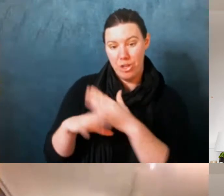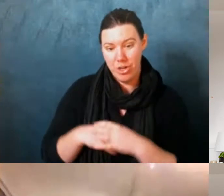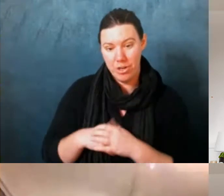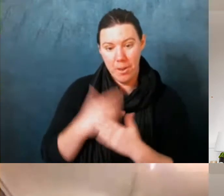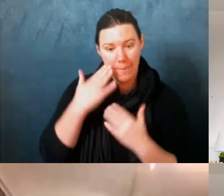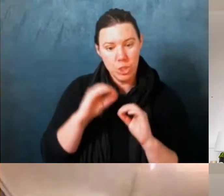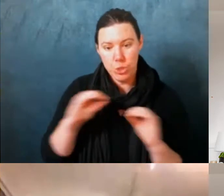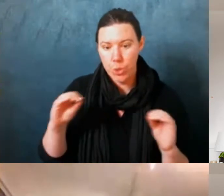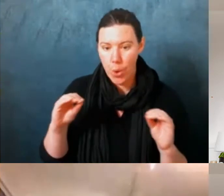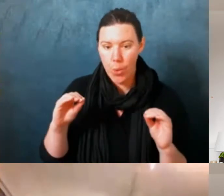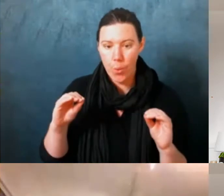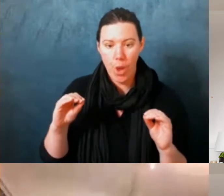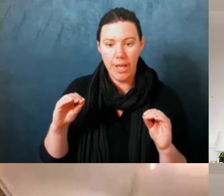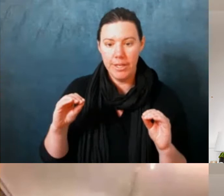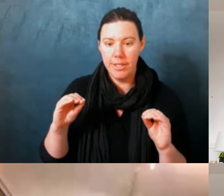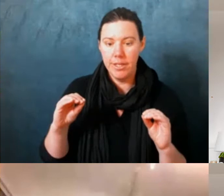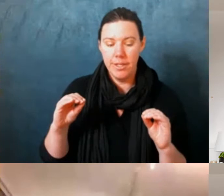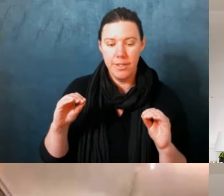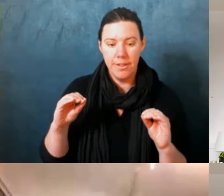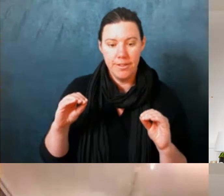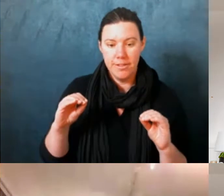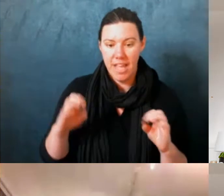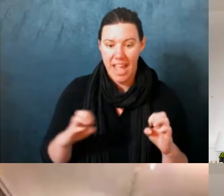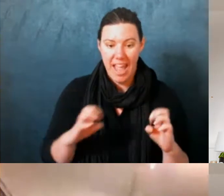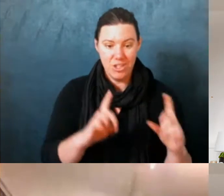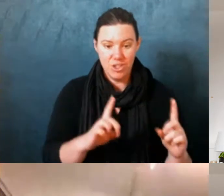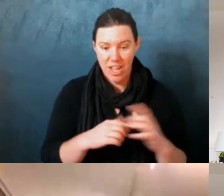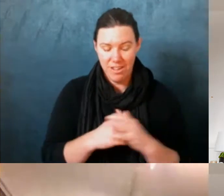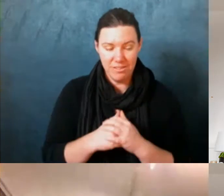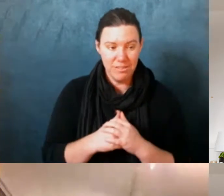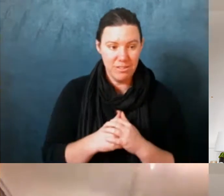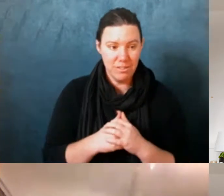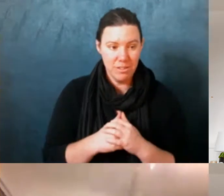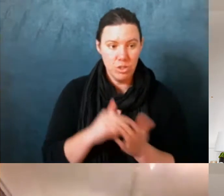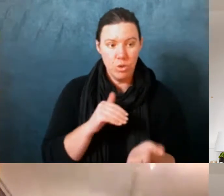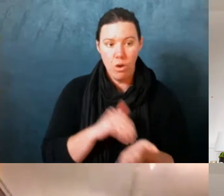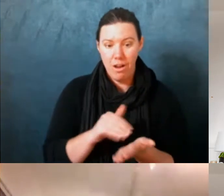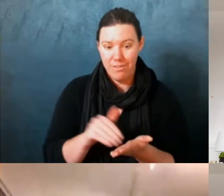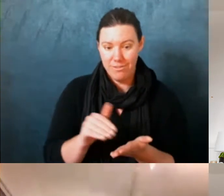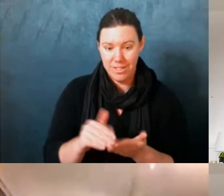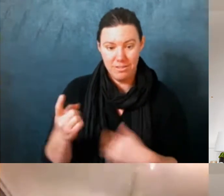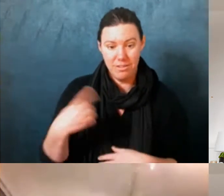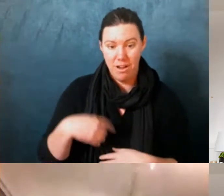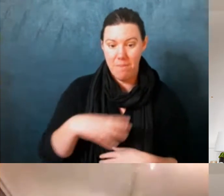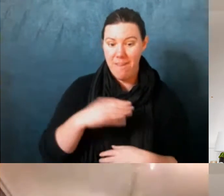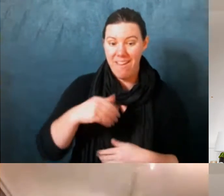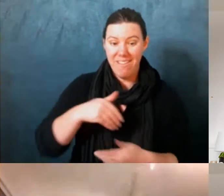So they came to us or to me, and many times I feel I'm burnout because I cannot do it alone,